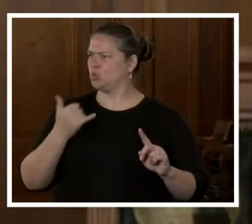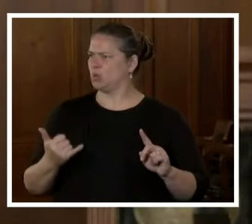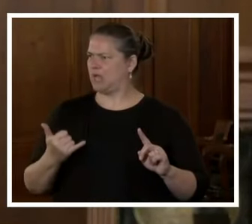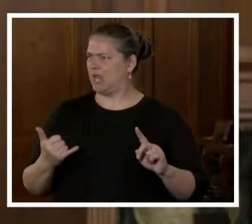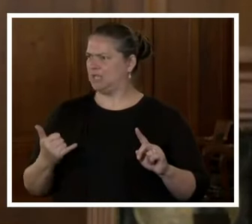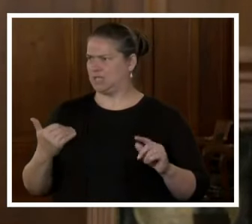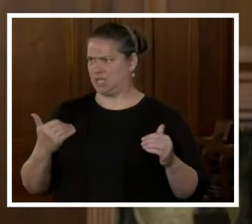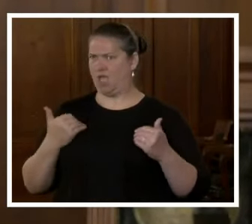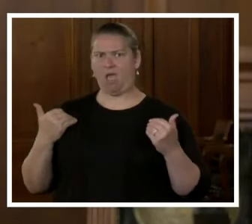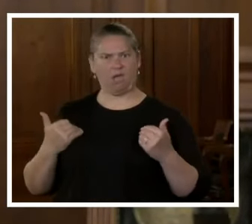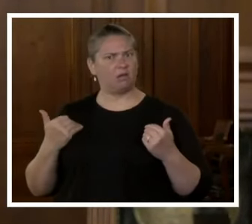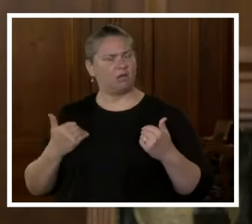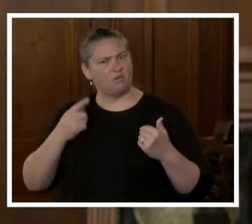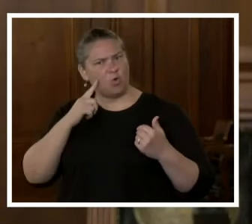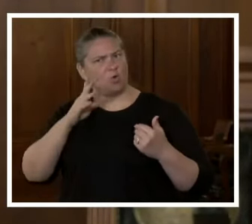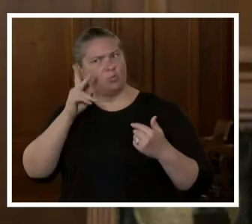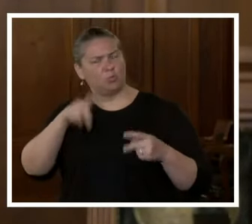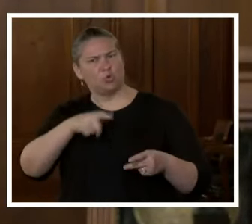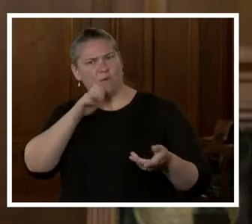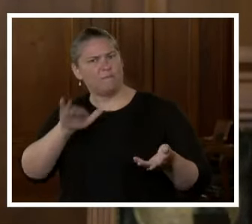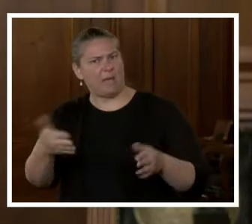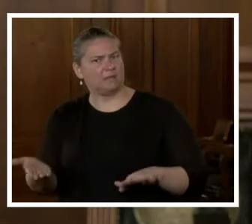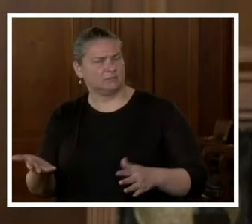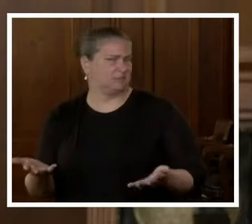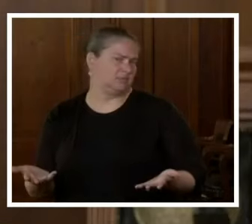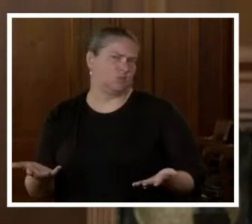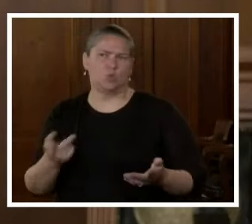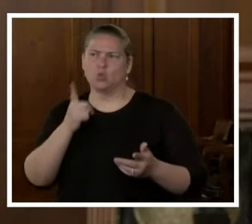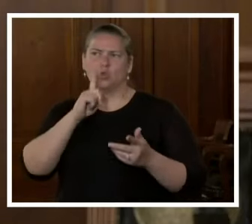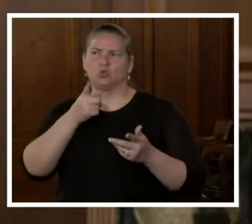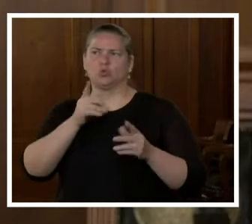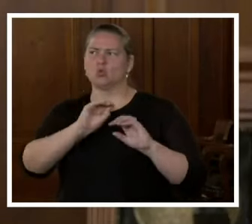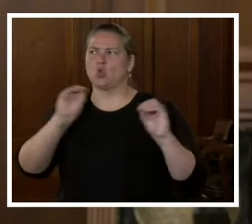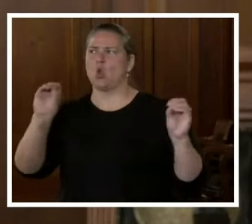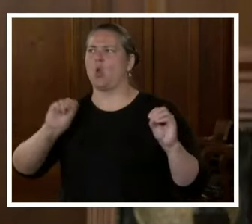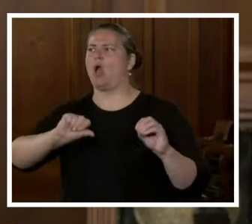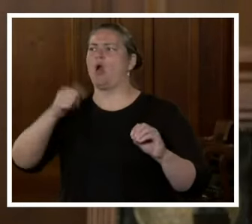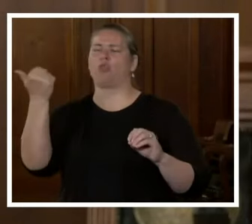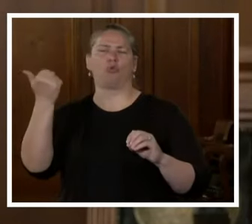TO FINISH THE ENTIRE PROJECT, AND I KNOW THAT PROJECT